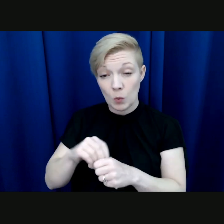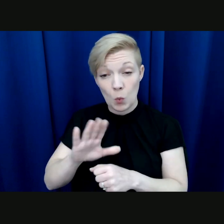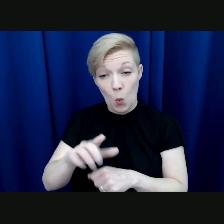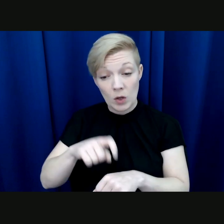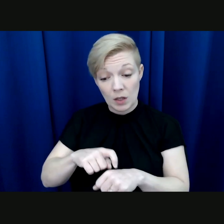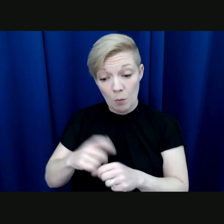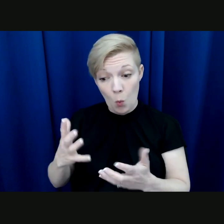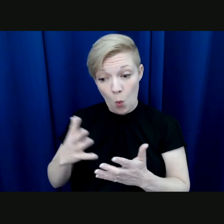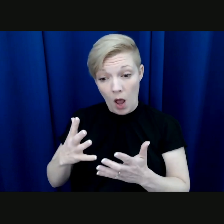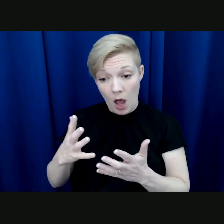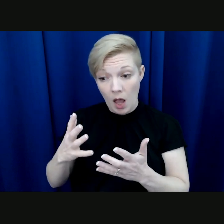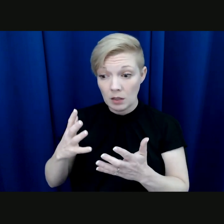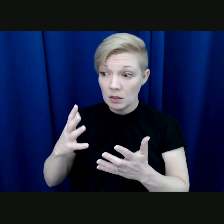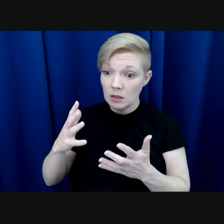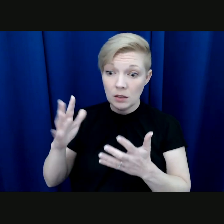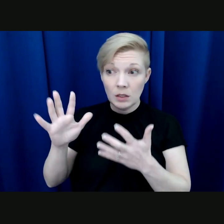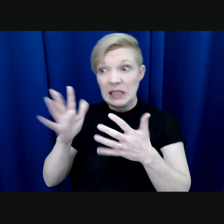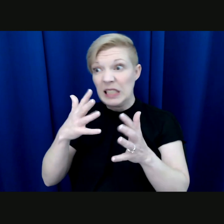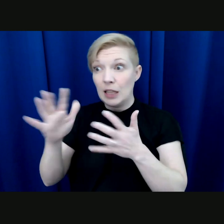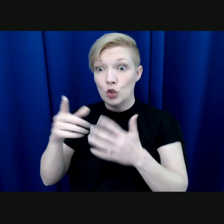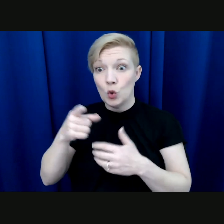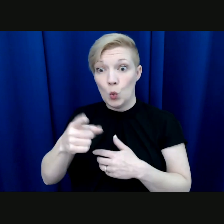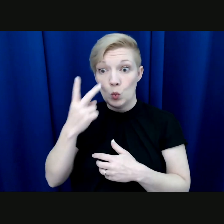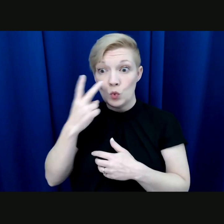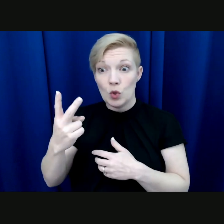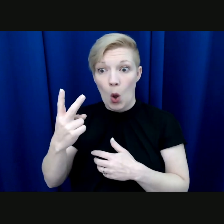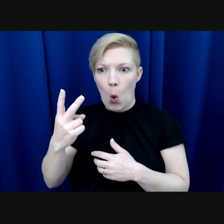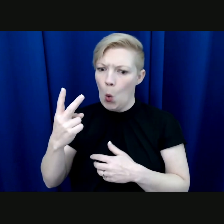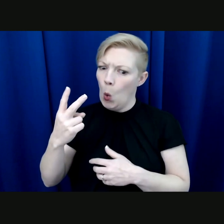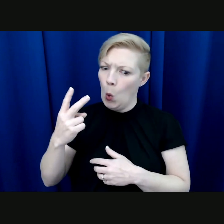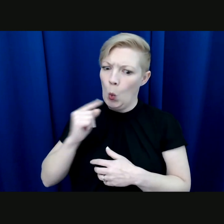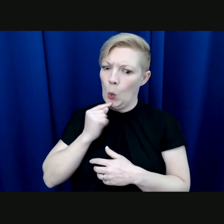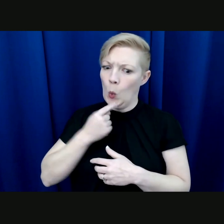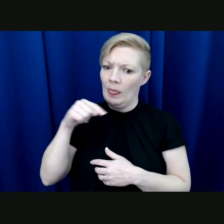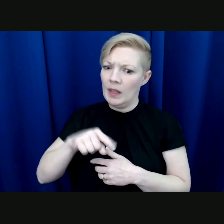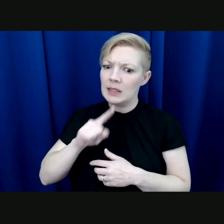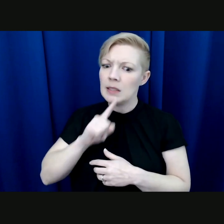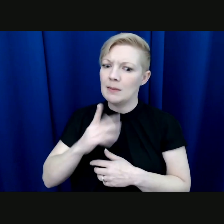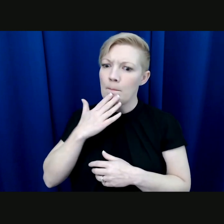that said to you, this is bad. We need to make a change? Mr. Roker: No, no question. Superstorm Sandy.